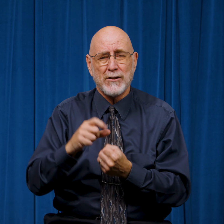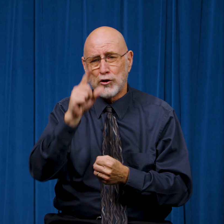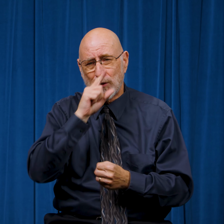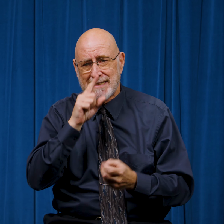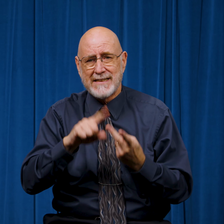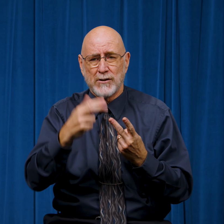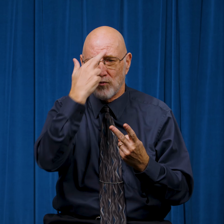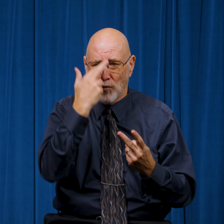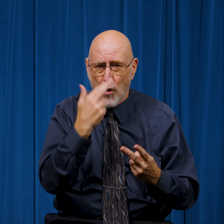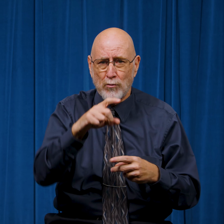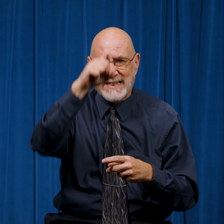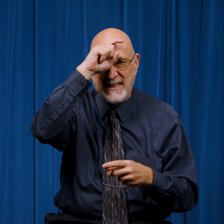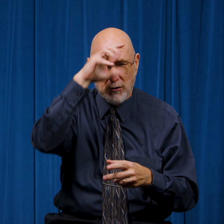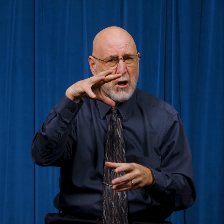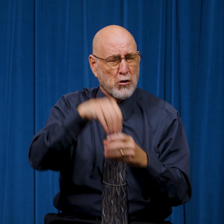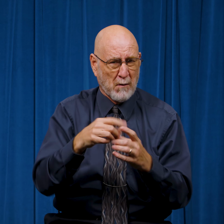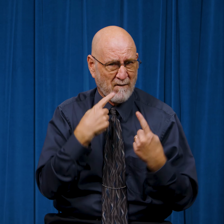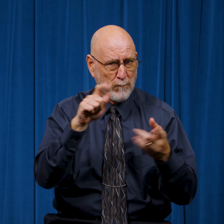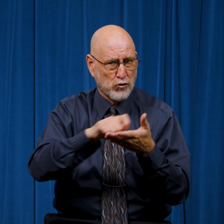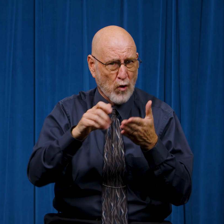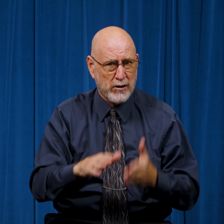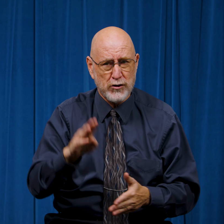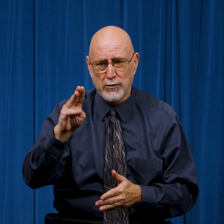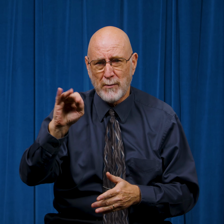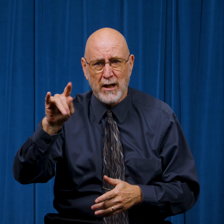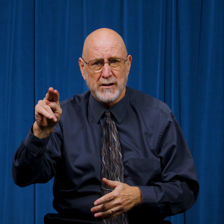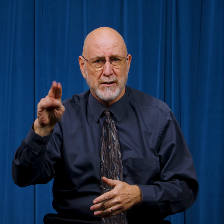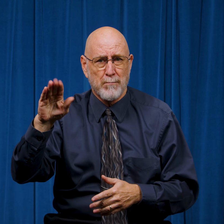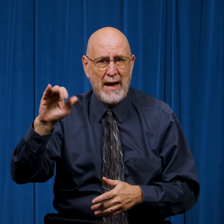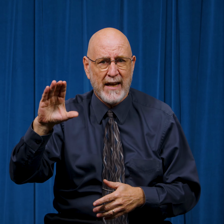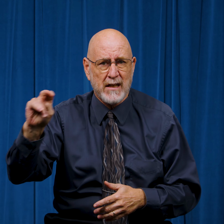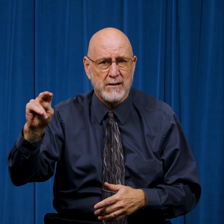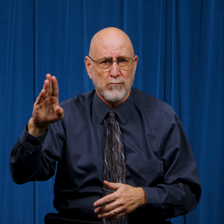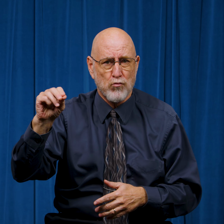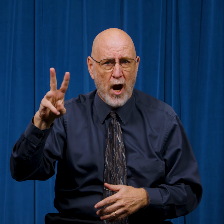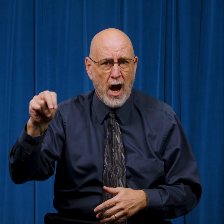and they include famous writers, Milton, Bacon, Browne, Shakespeare.